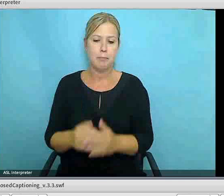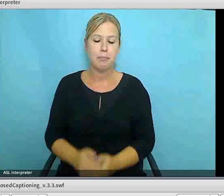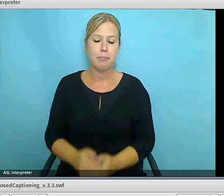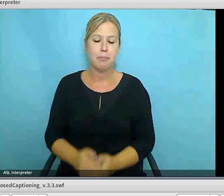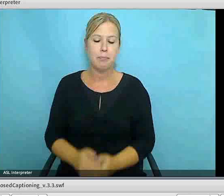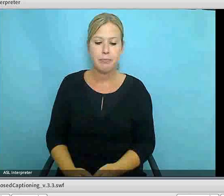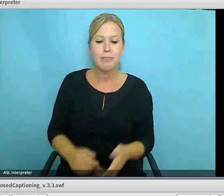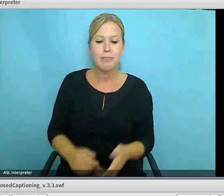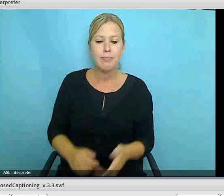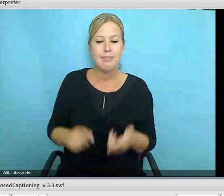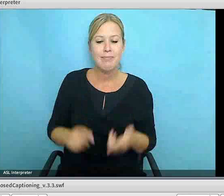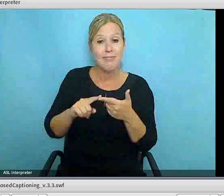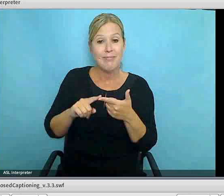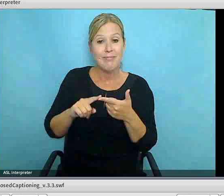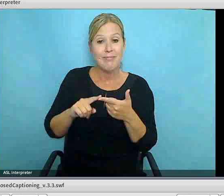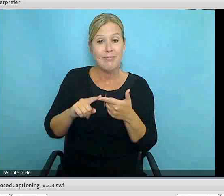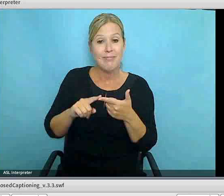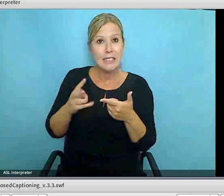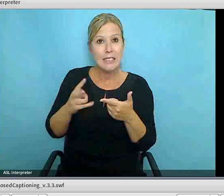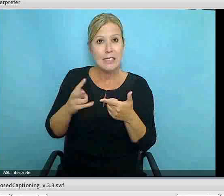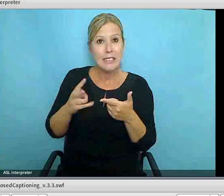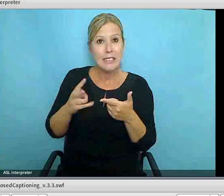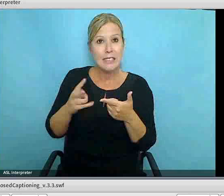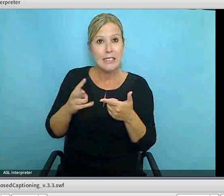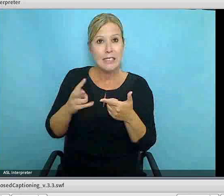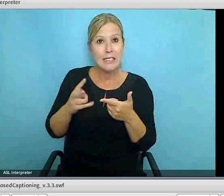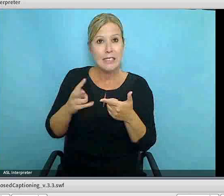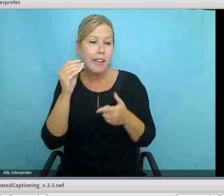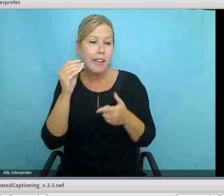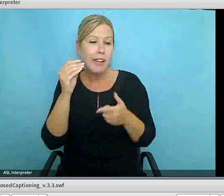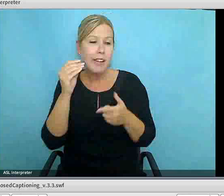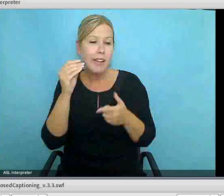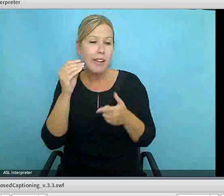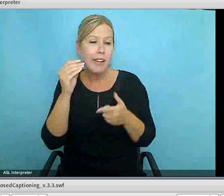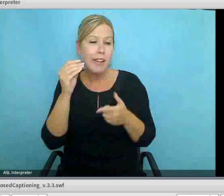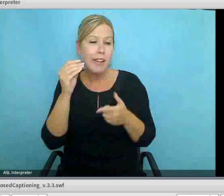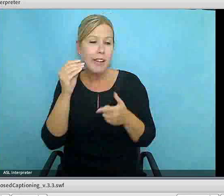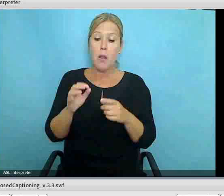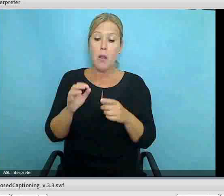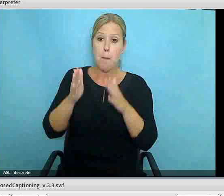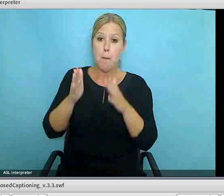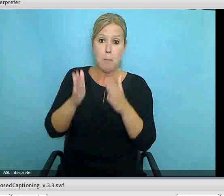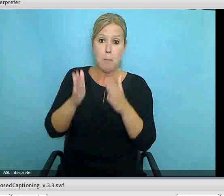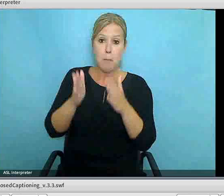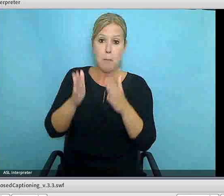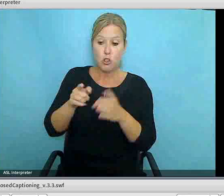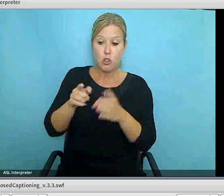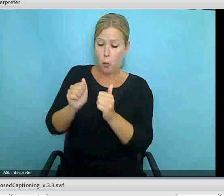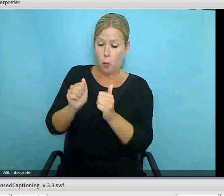in organizing their healthcare or feeling that they understand what their healthcare options are?